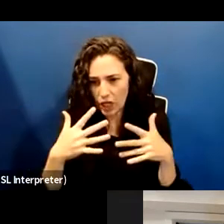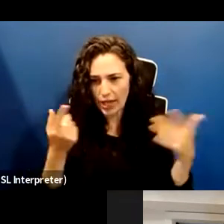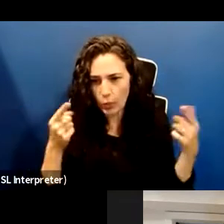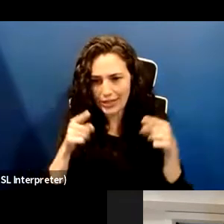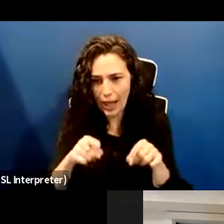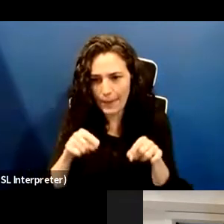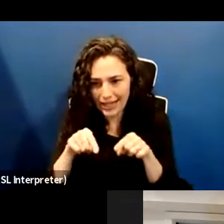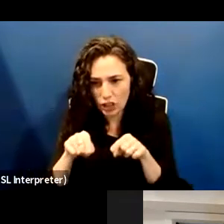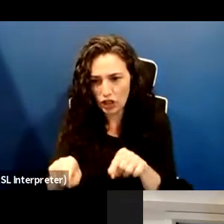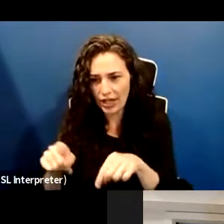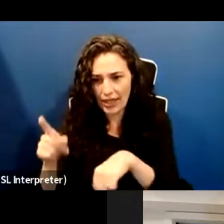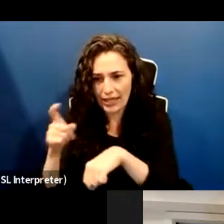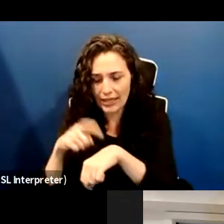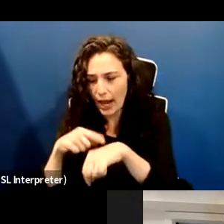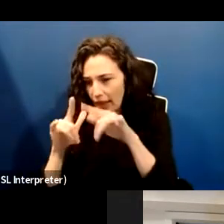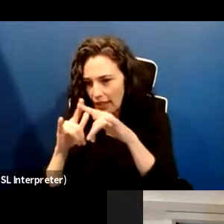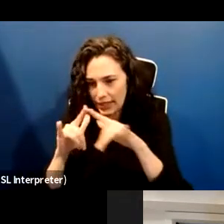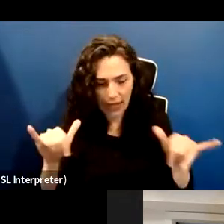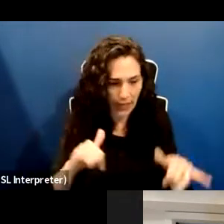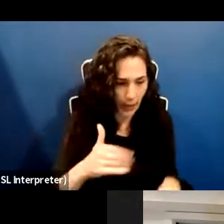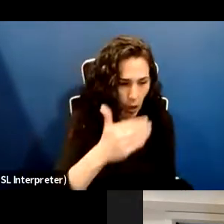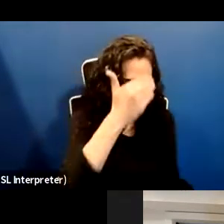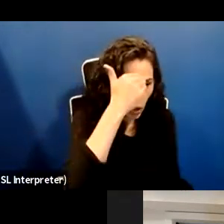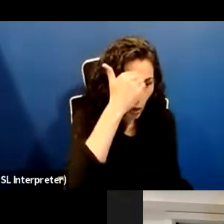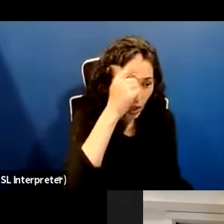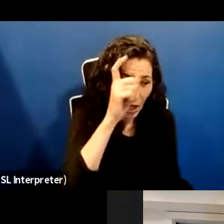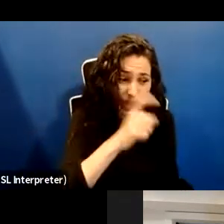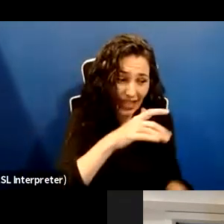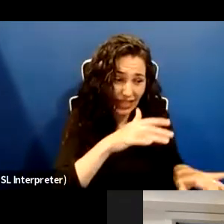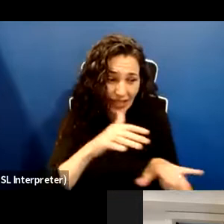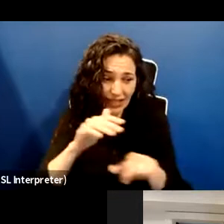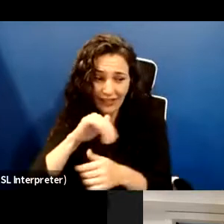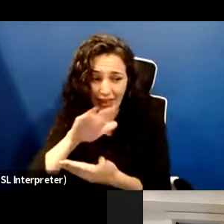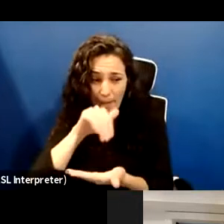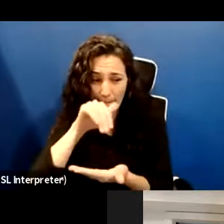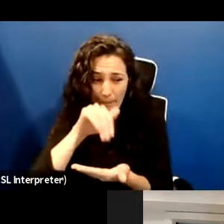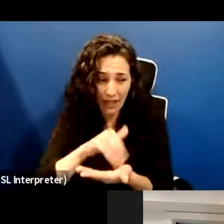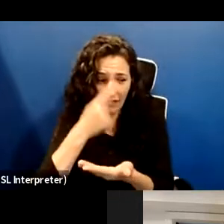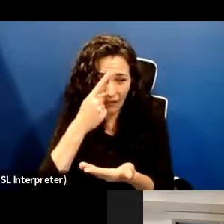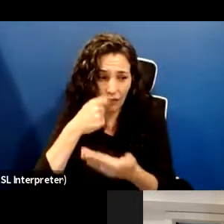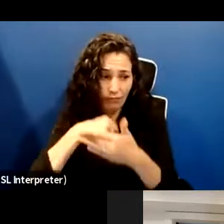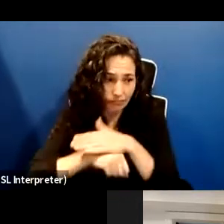At the same time, you know, knowing that I would have to leave in the middle of all of it, to have my second baby,